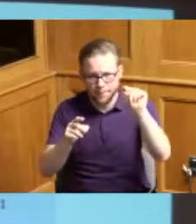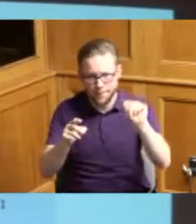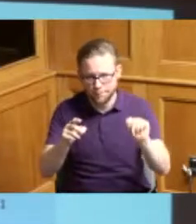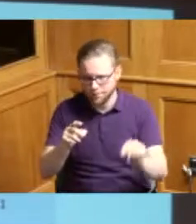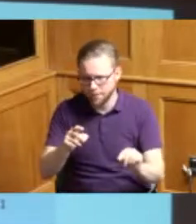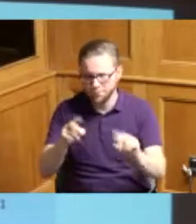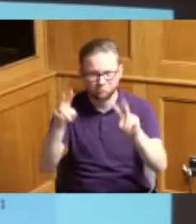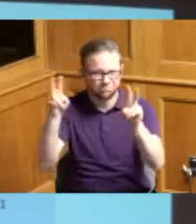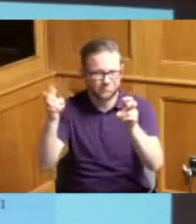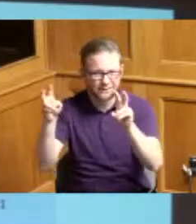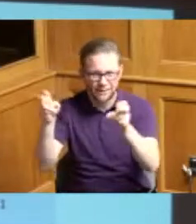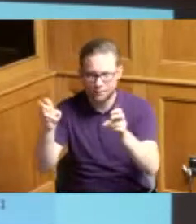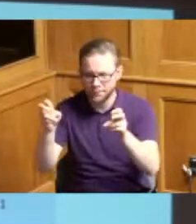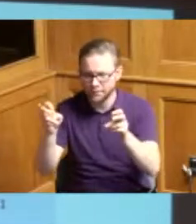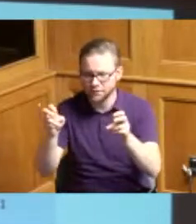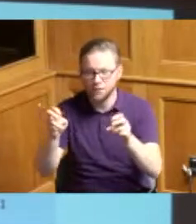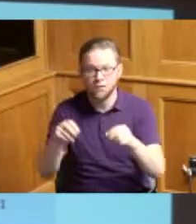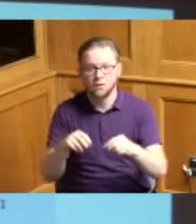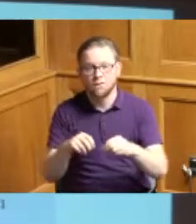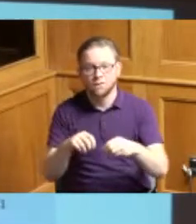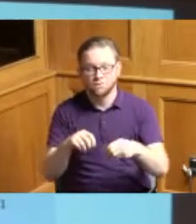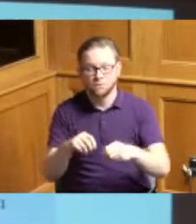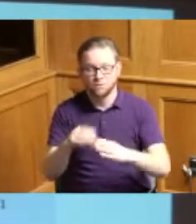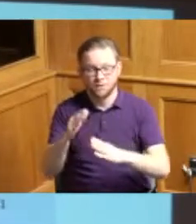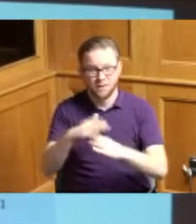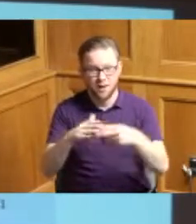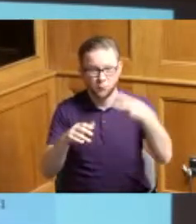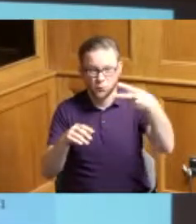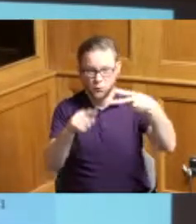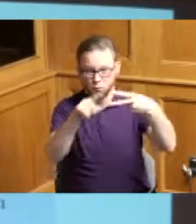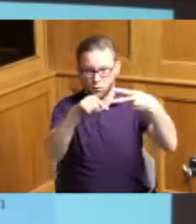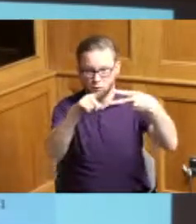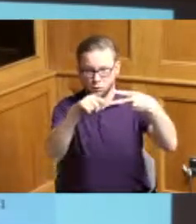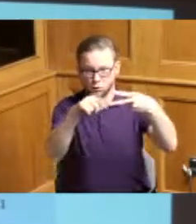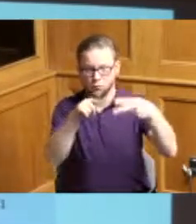again the first two sessions that we talked about were really kind of sharing information with